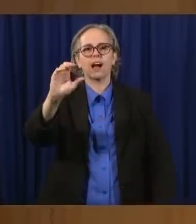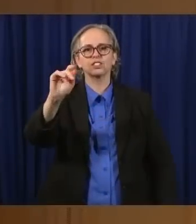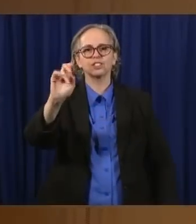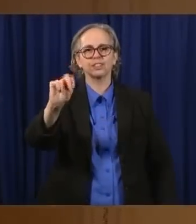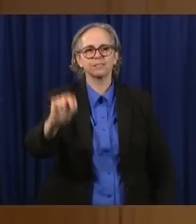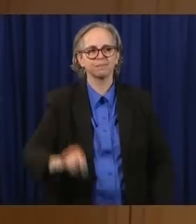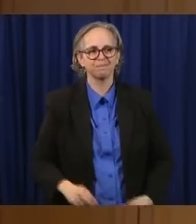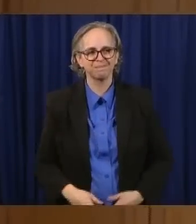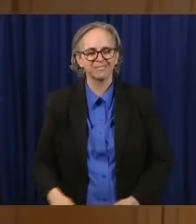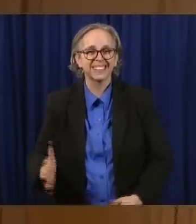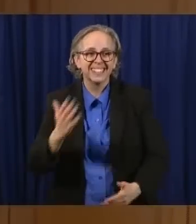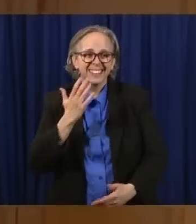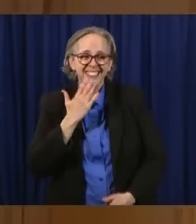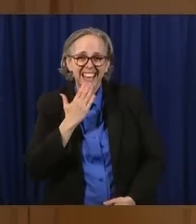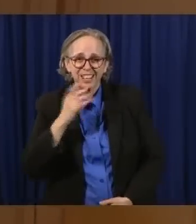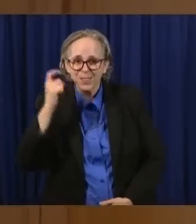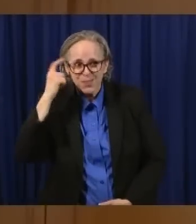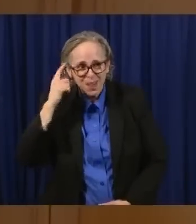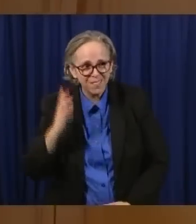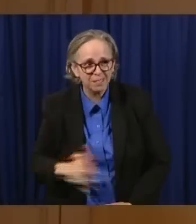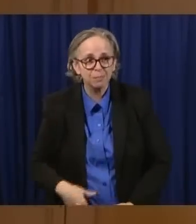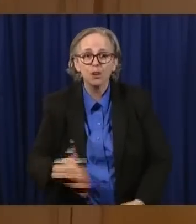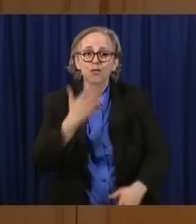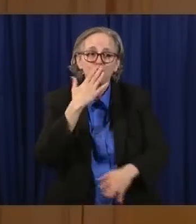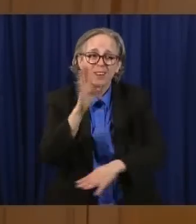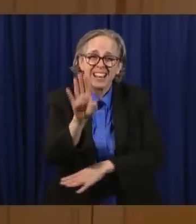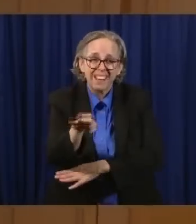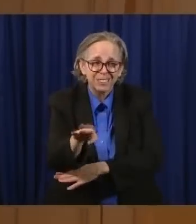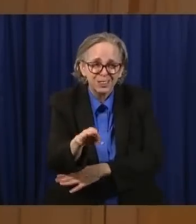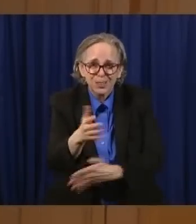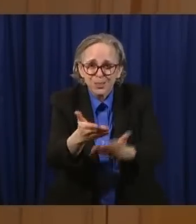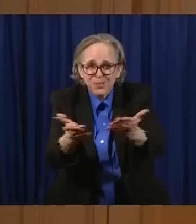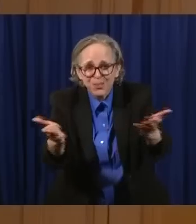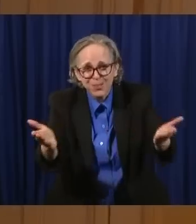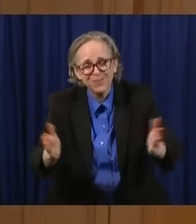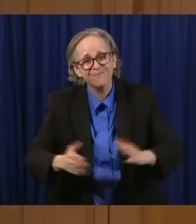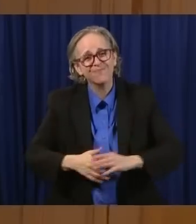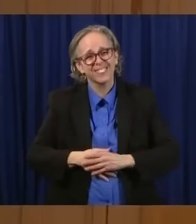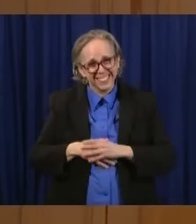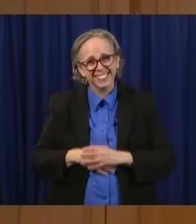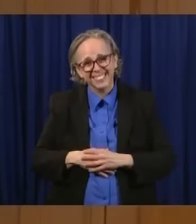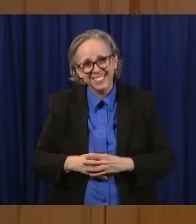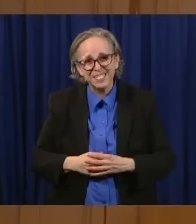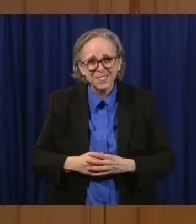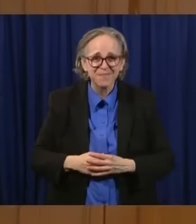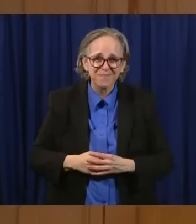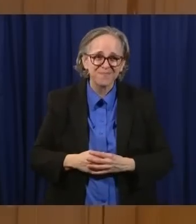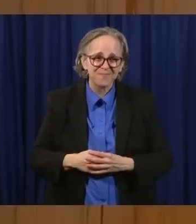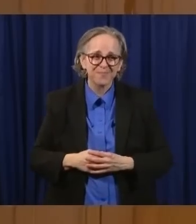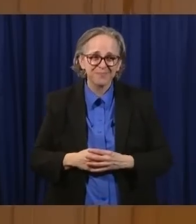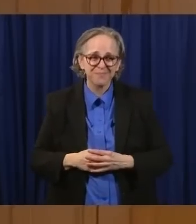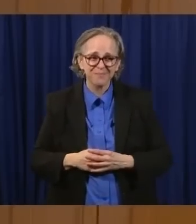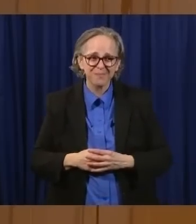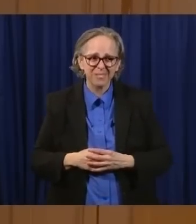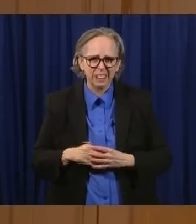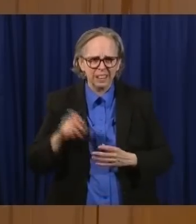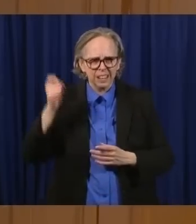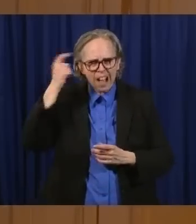WE'LL BE ABLE TO GO AND WHERE WE INTEND TO GO STARTING MAY 1st. DR. ACTON? THANK YOU, GOVERNOR.